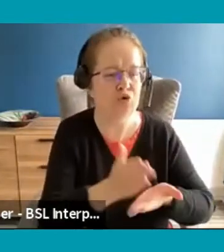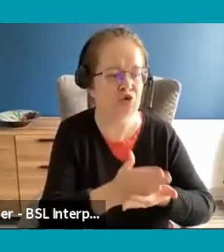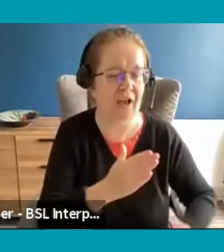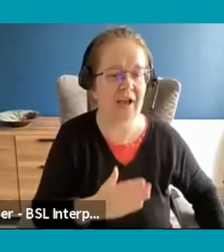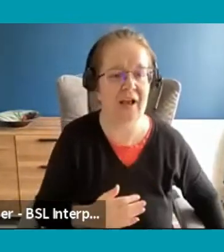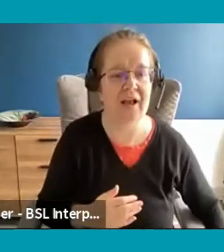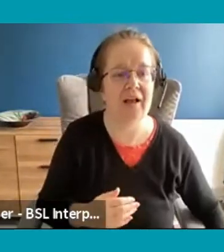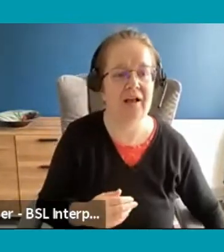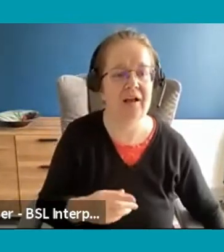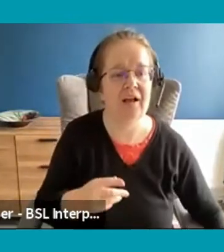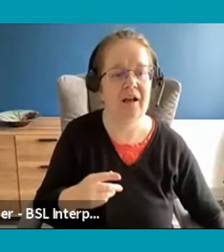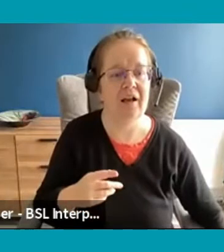our, with our candidates today?